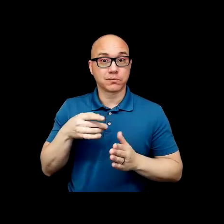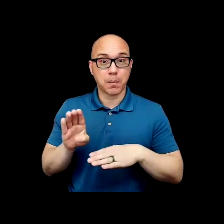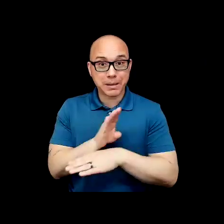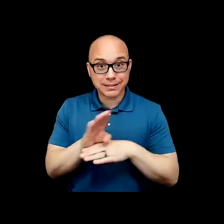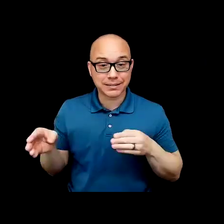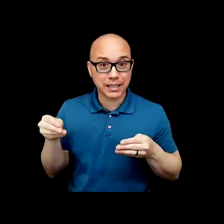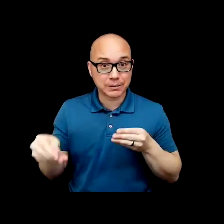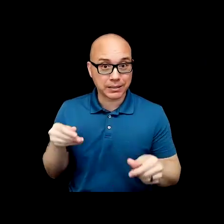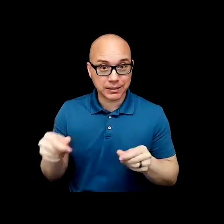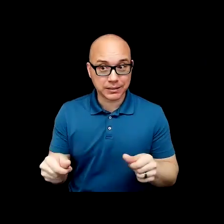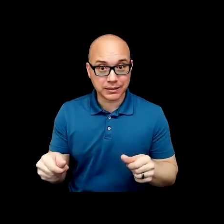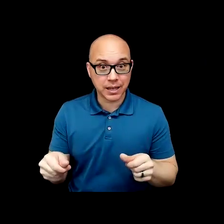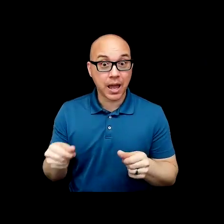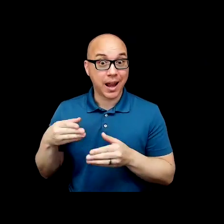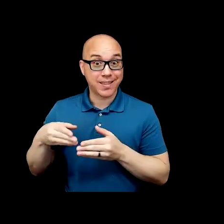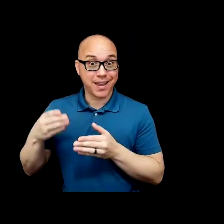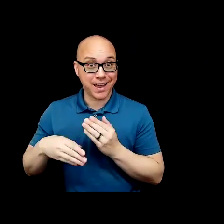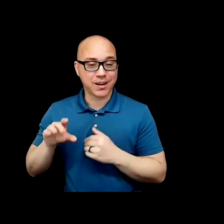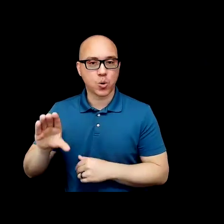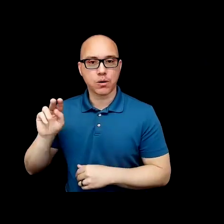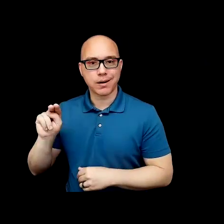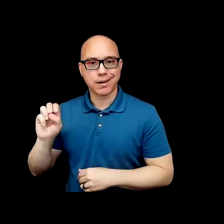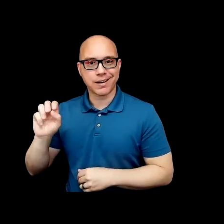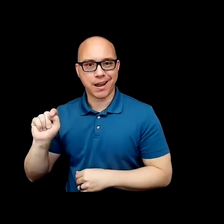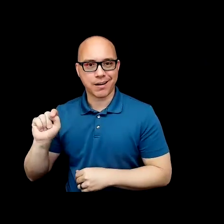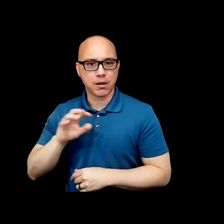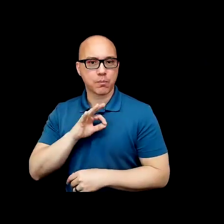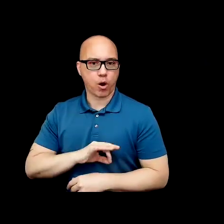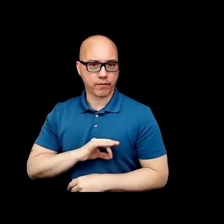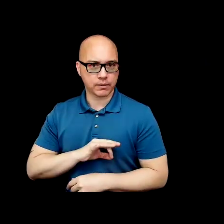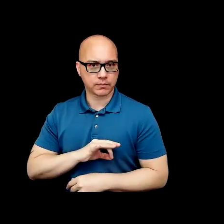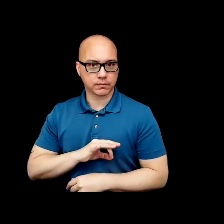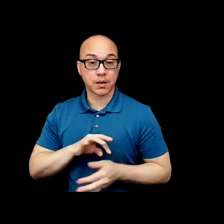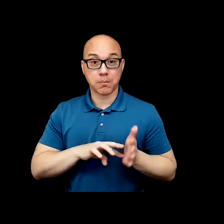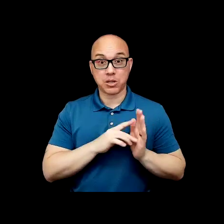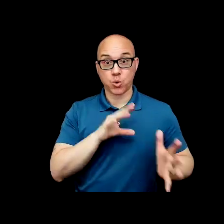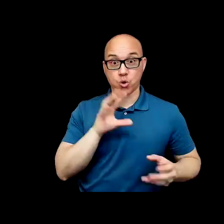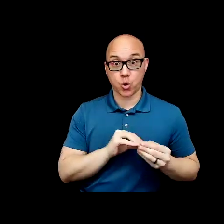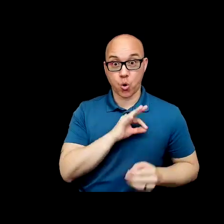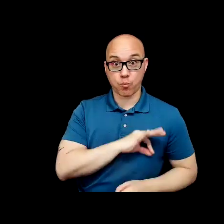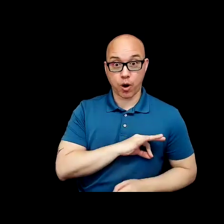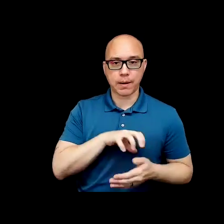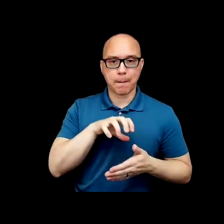Net Profit, which is the number bull taxed on, and that is the money that you actually get to keep.